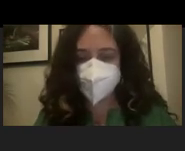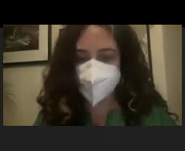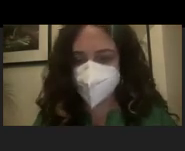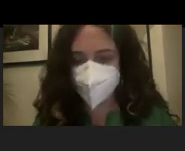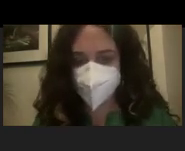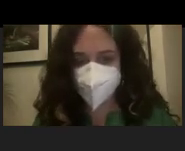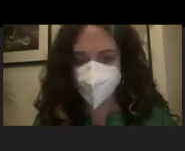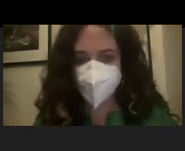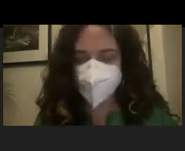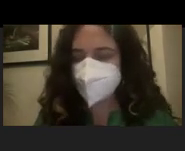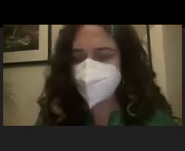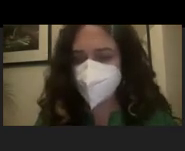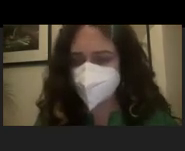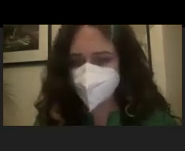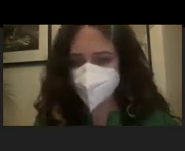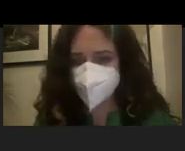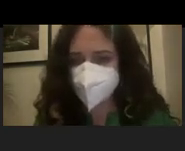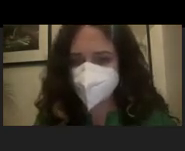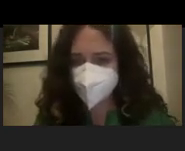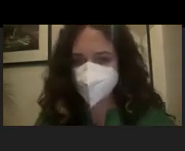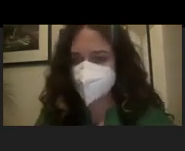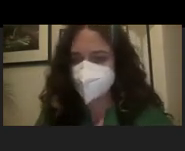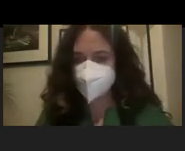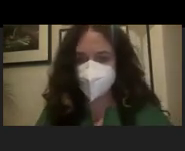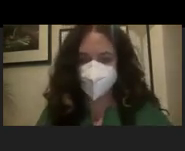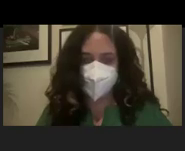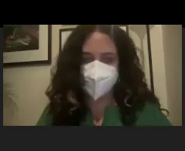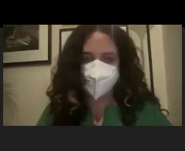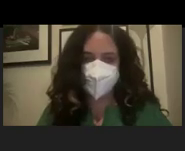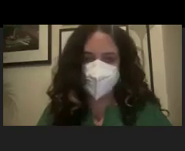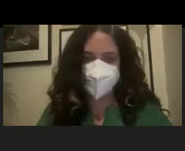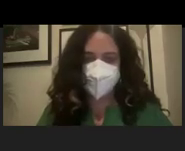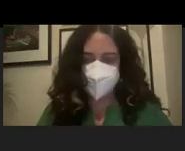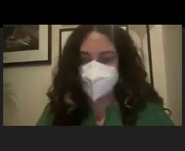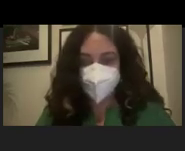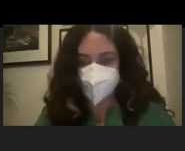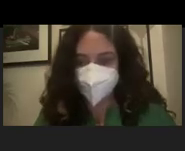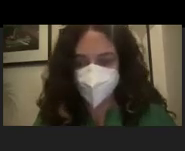the pandemic we learned don't worry only seniors and disabled people will die there must be certain